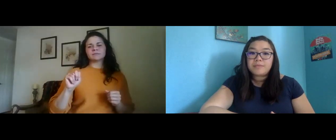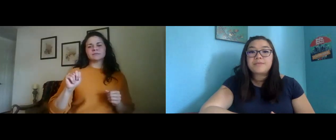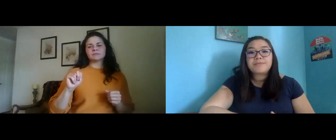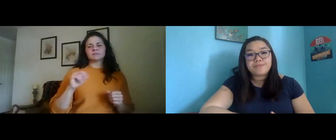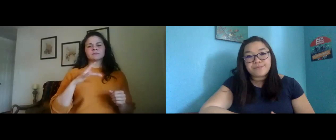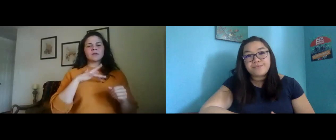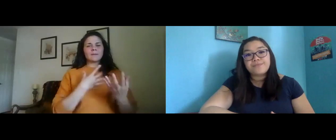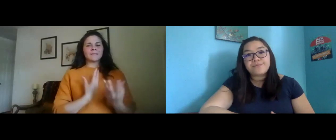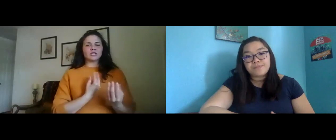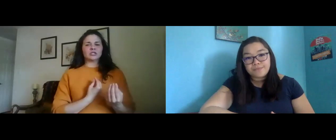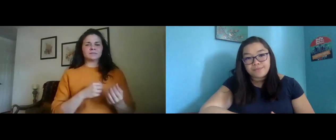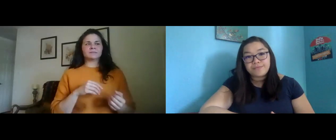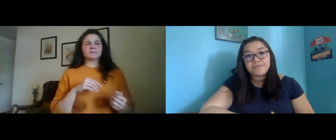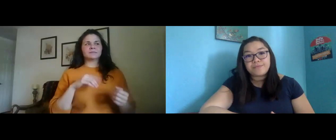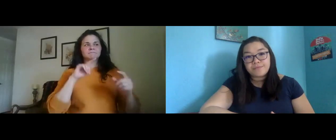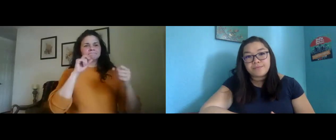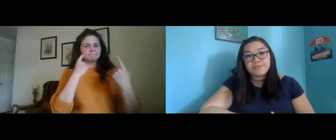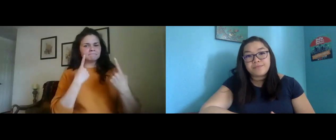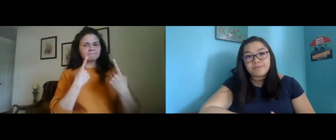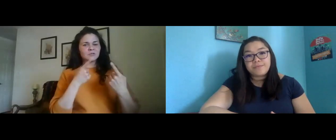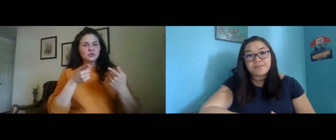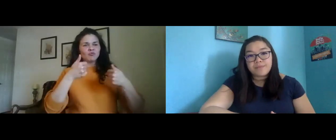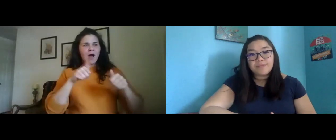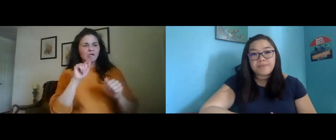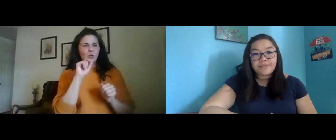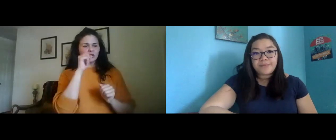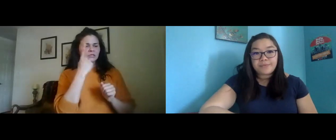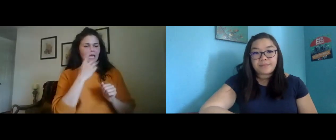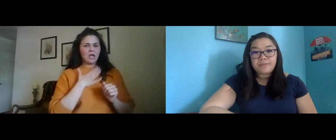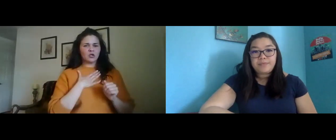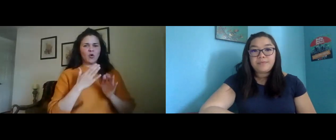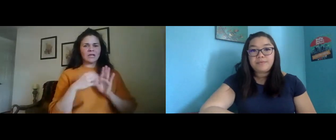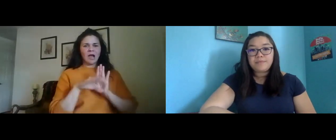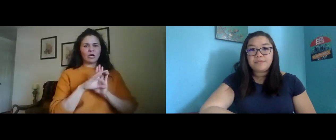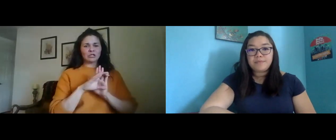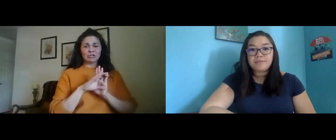comes from a place of compassion, of deep understanding. You try to understand your character, for whomever that person is--